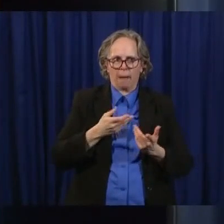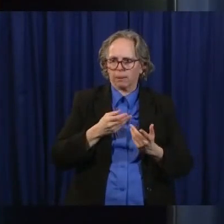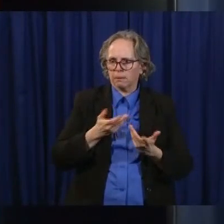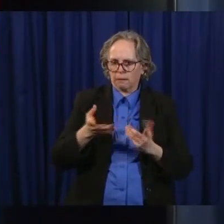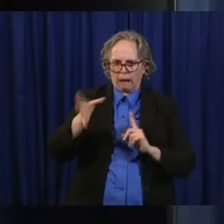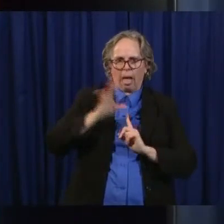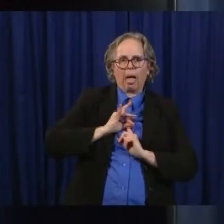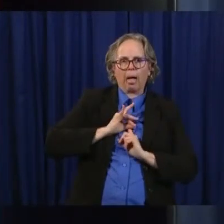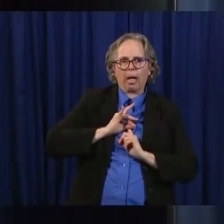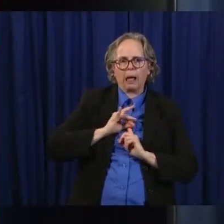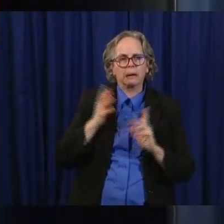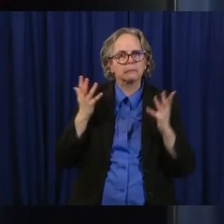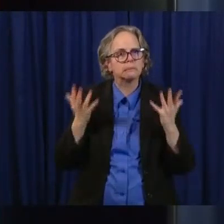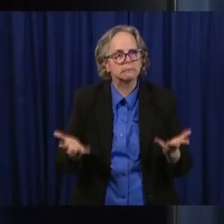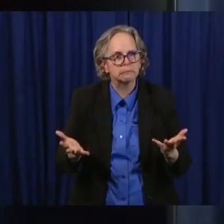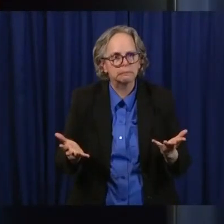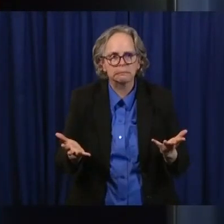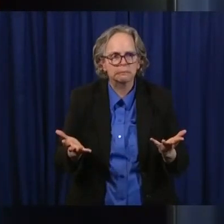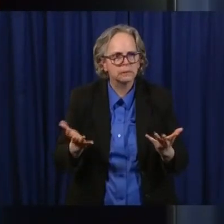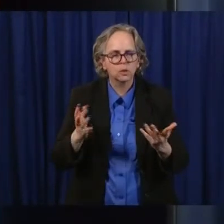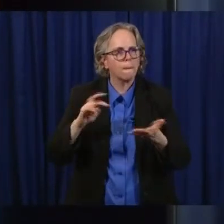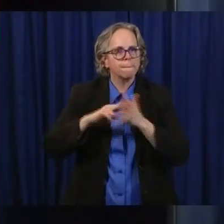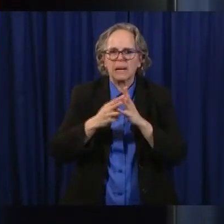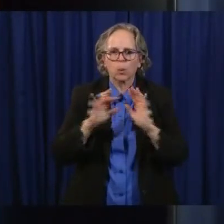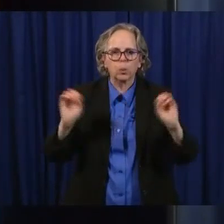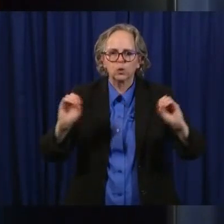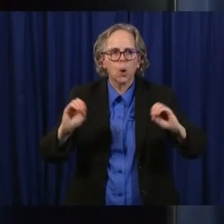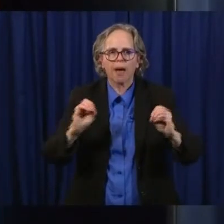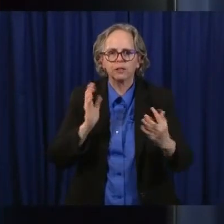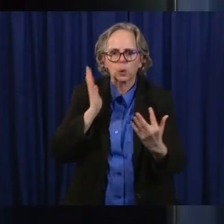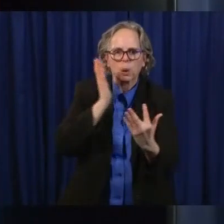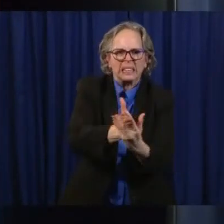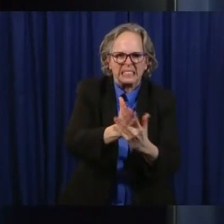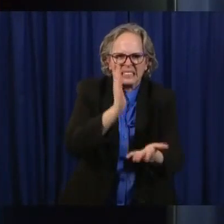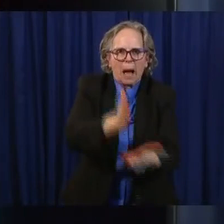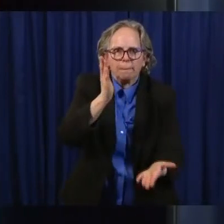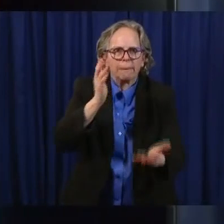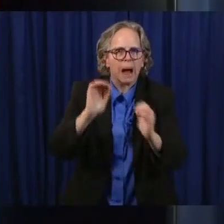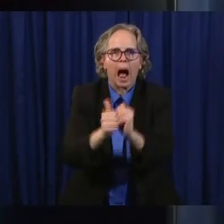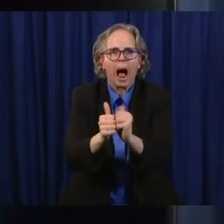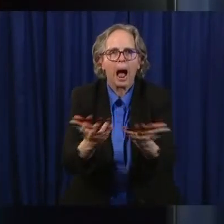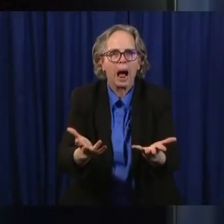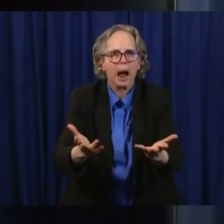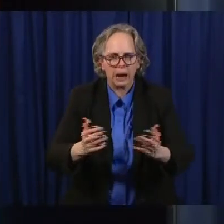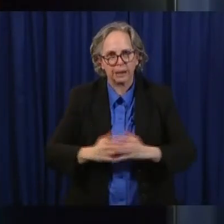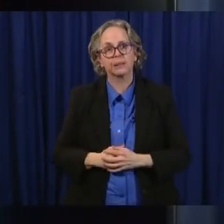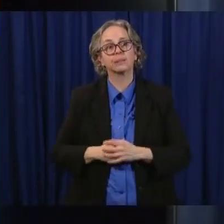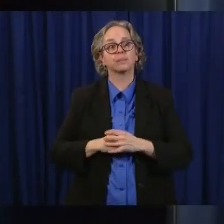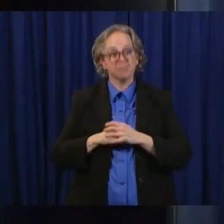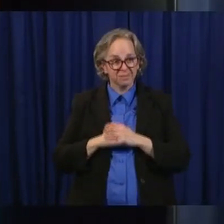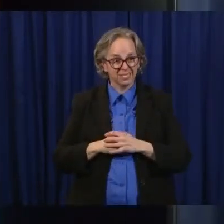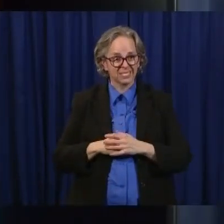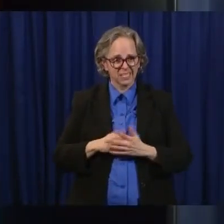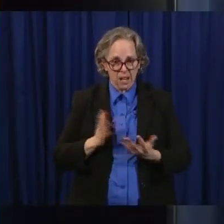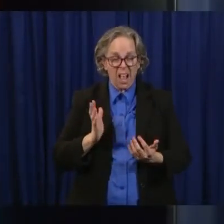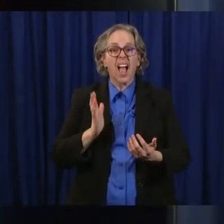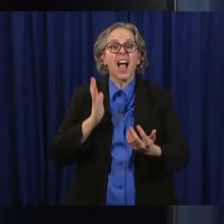ONCE YOU HAVE TOUCHED THE SURFACE SOMEONE ELSE CAN TOUCH IT AND YOU HAVE INADVERTENTLY LED TO SOMEONE'S POSSIBLE